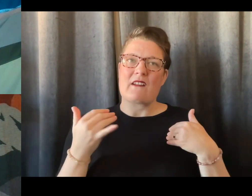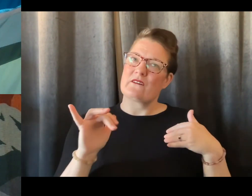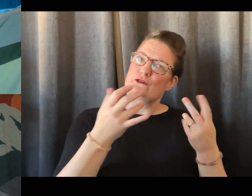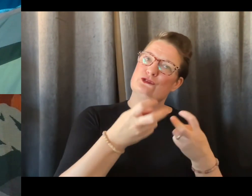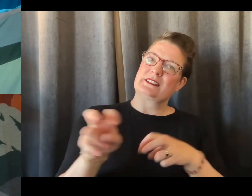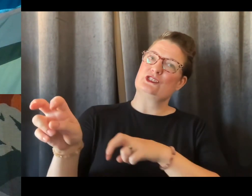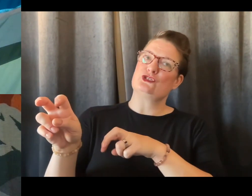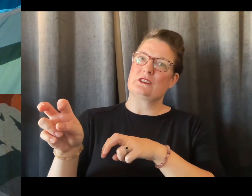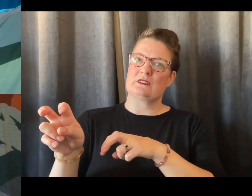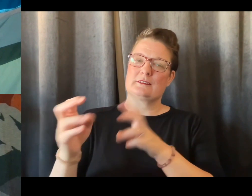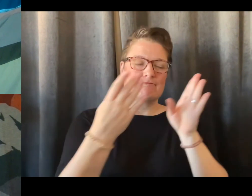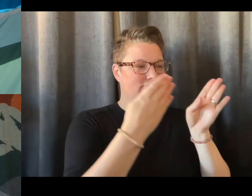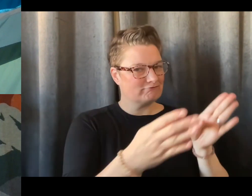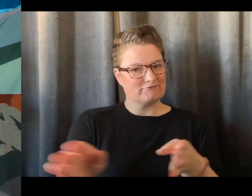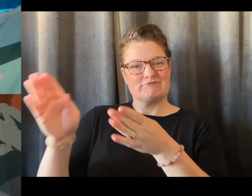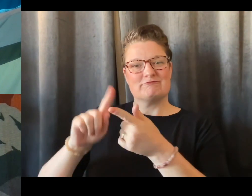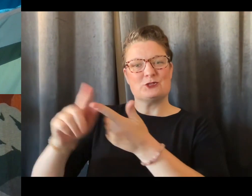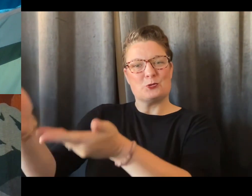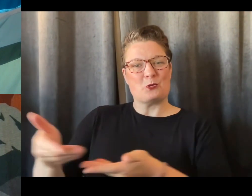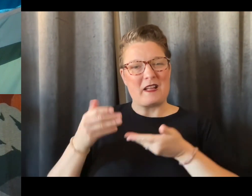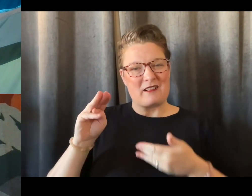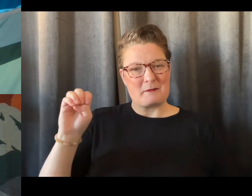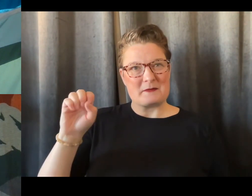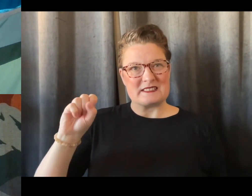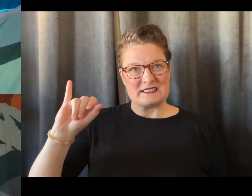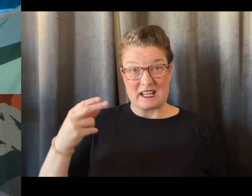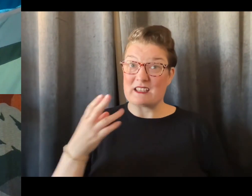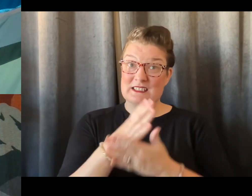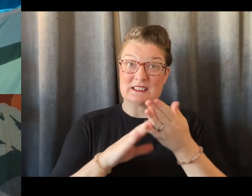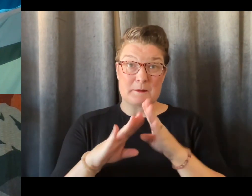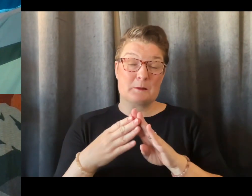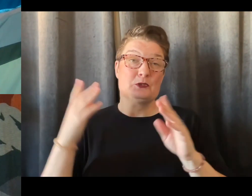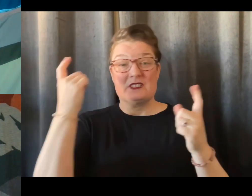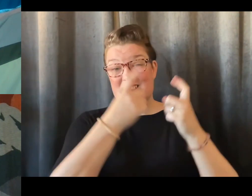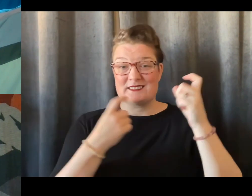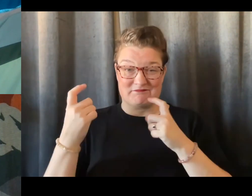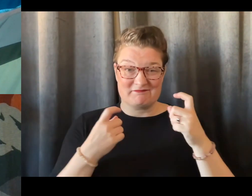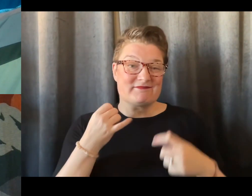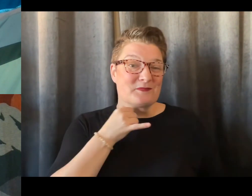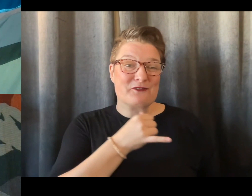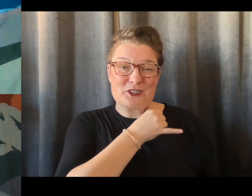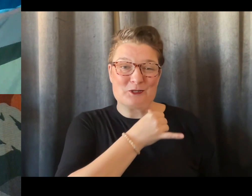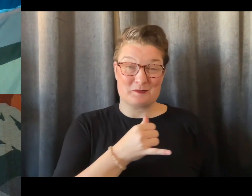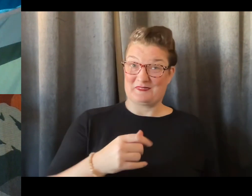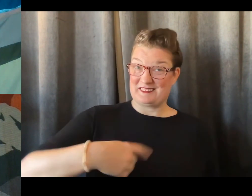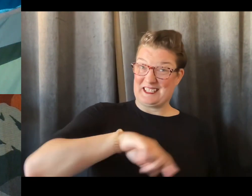welcome the Messiah and in some communities, people put on perfume. Um, for those of us who are scent sensitive, we're like no!